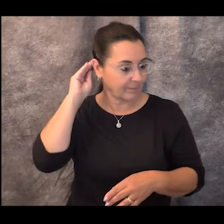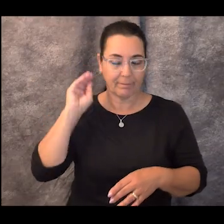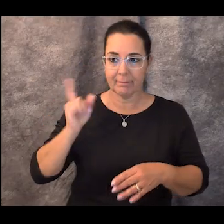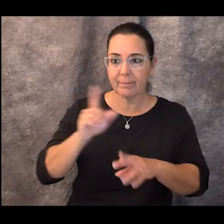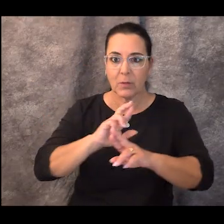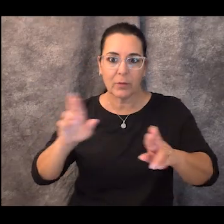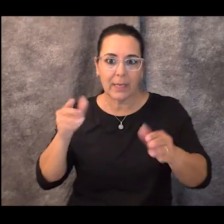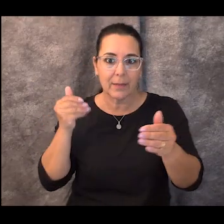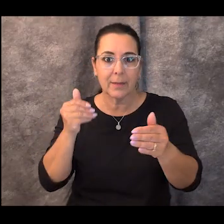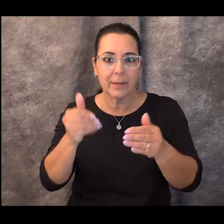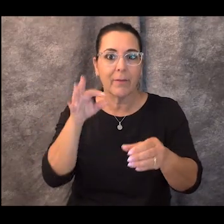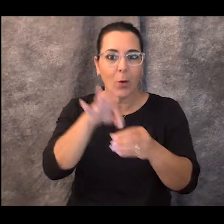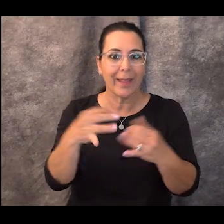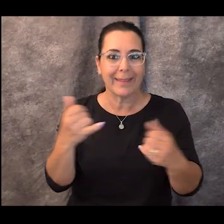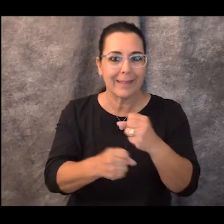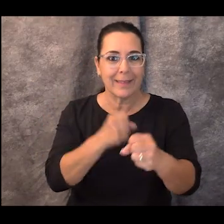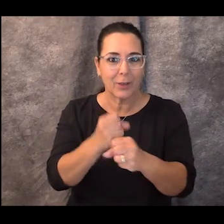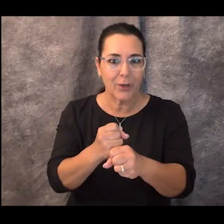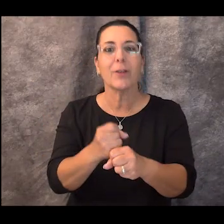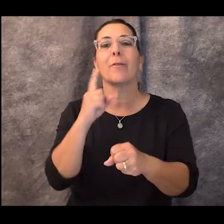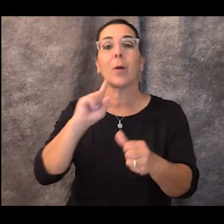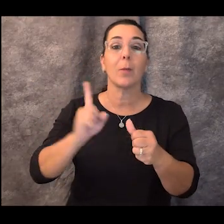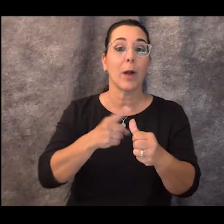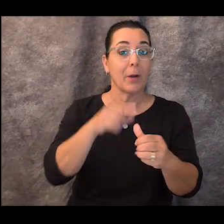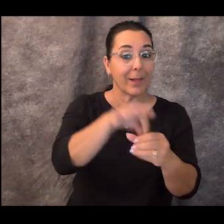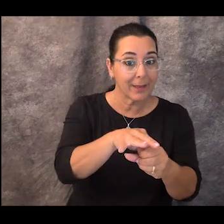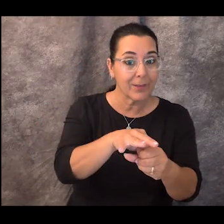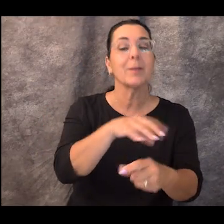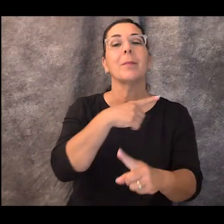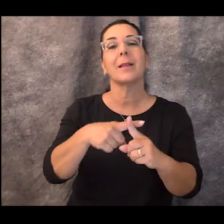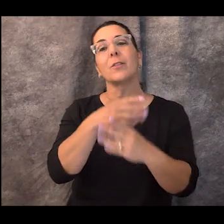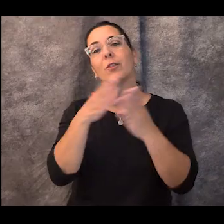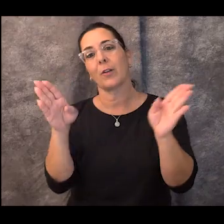later this year. Both in the primary and the general election. So hope you all enjoy the show.